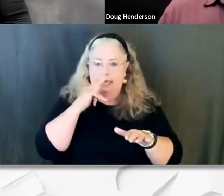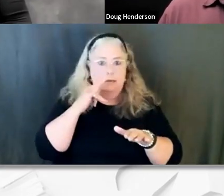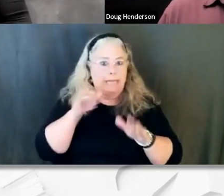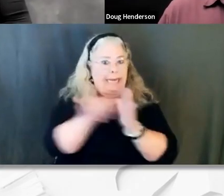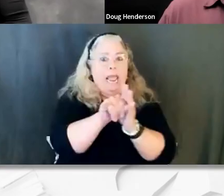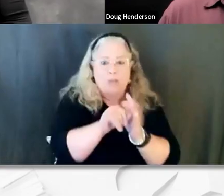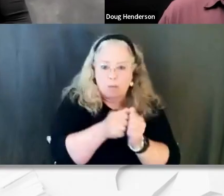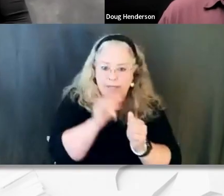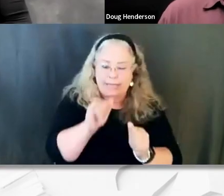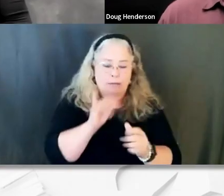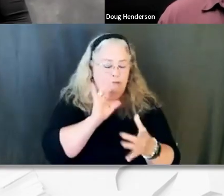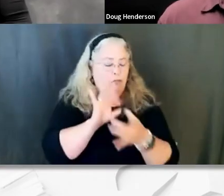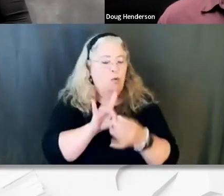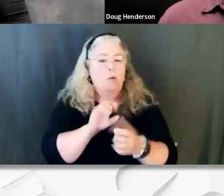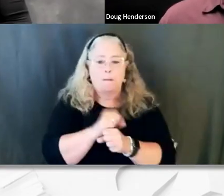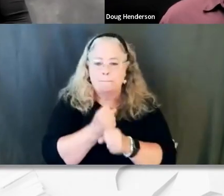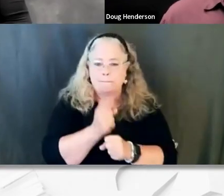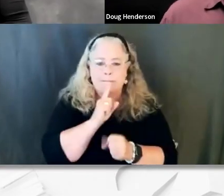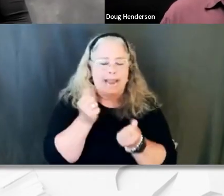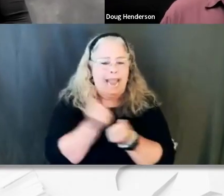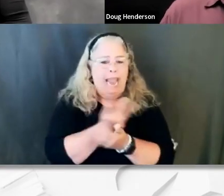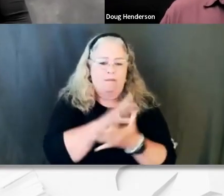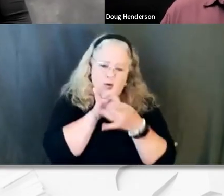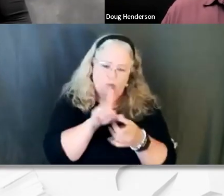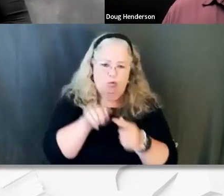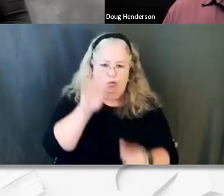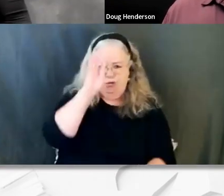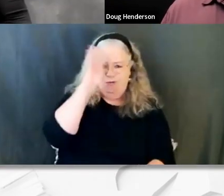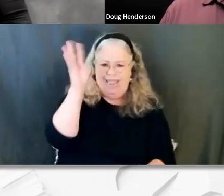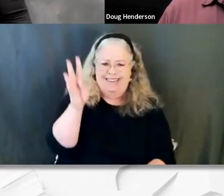it was really tied to making sure that everything was tied to that creativity and collaboration of